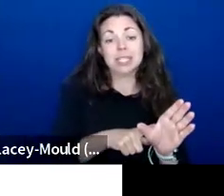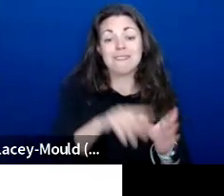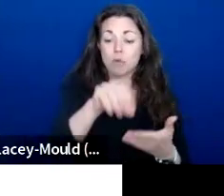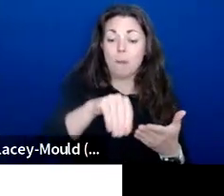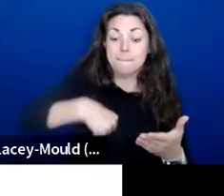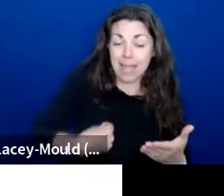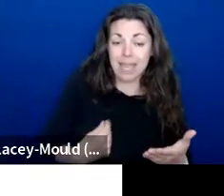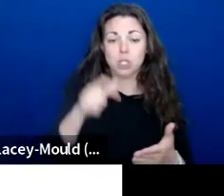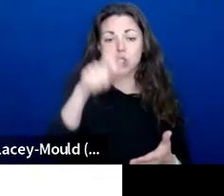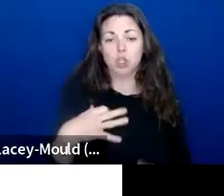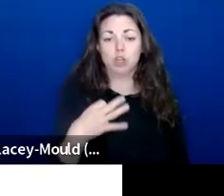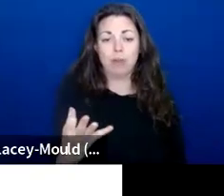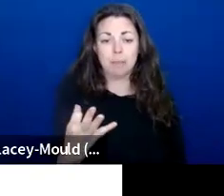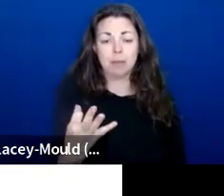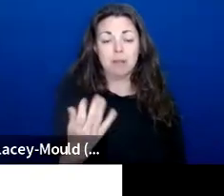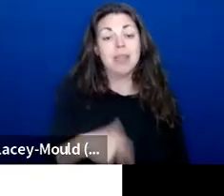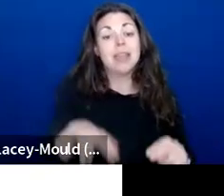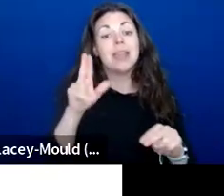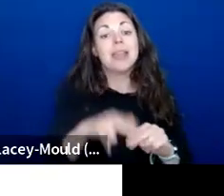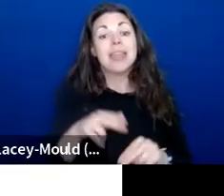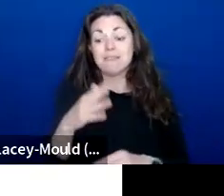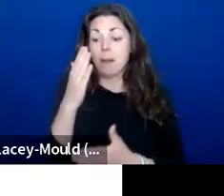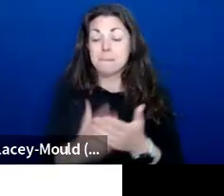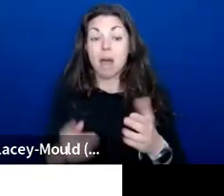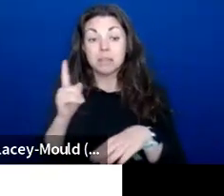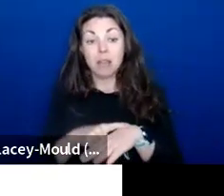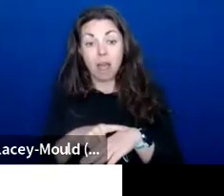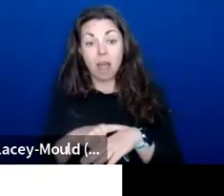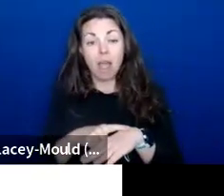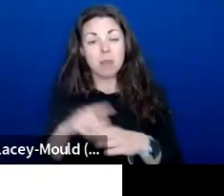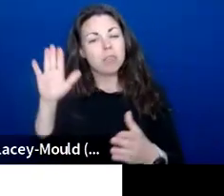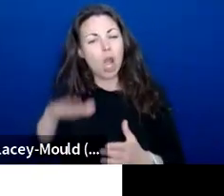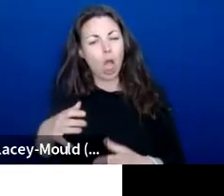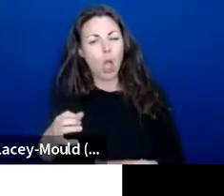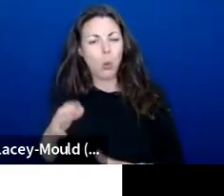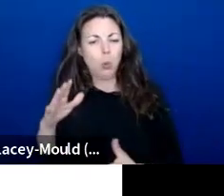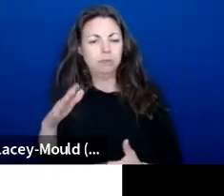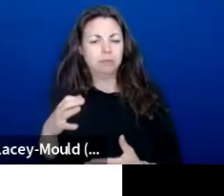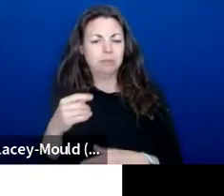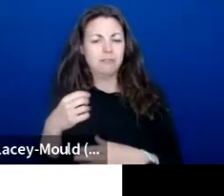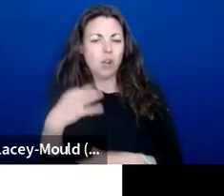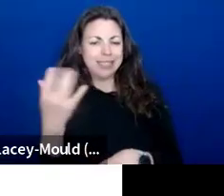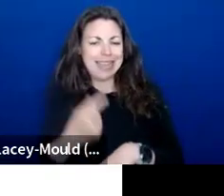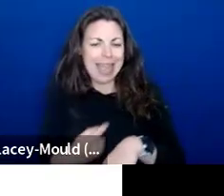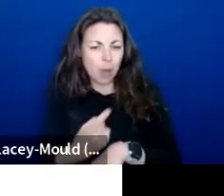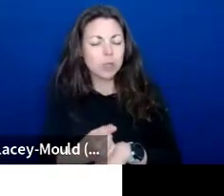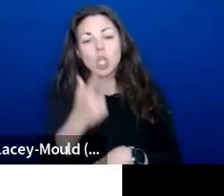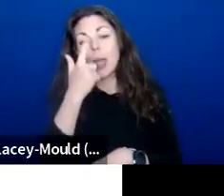student representative, then you have until the end of your degree to implement the changes you want. So it's really important to keep in mind how much time you have